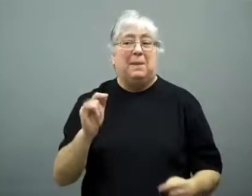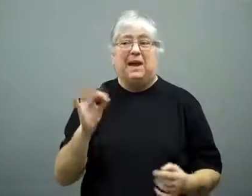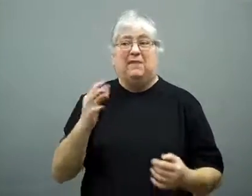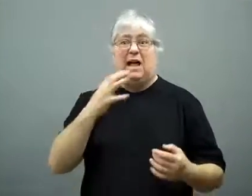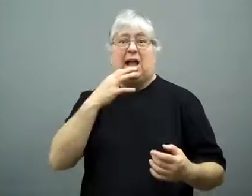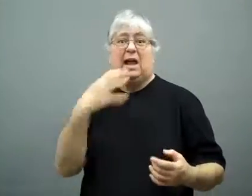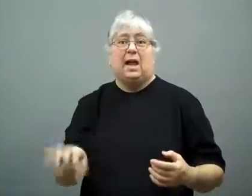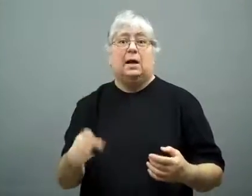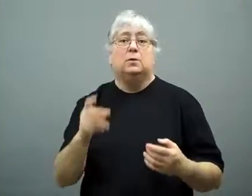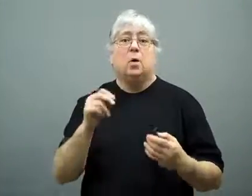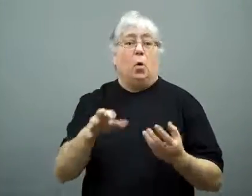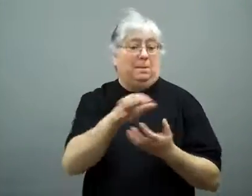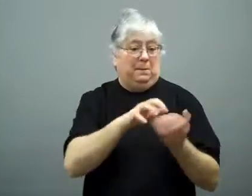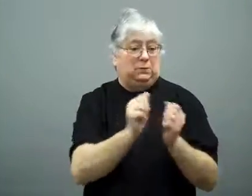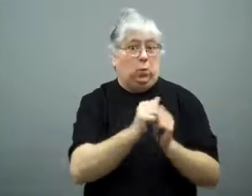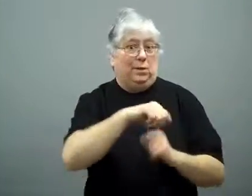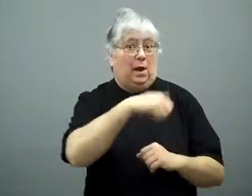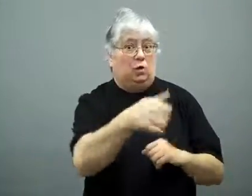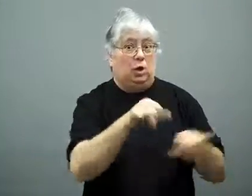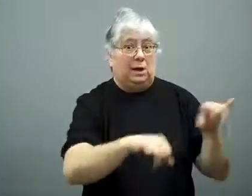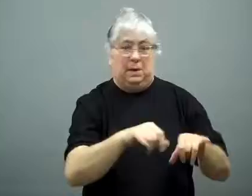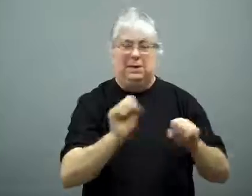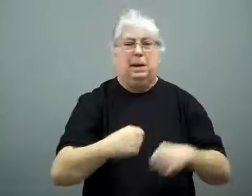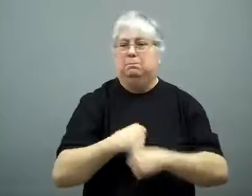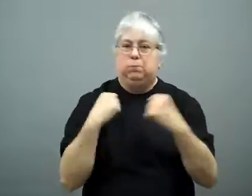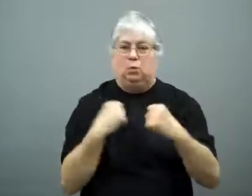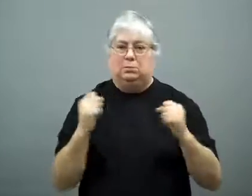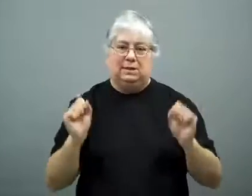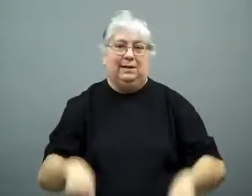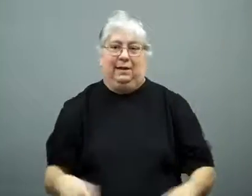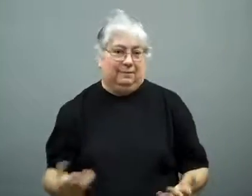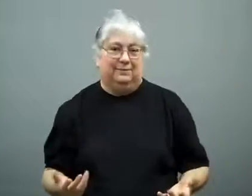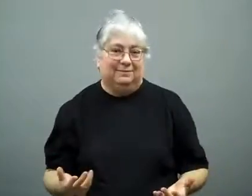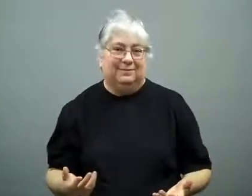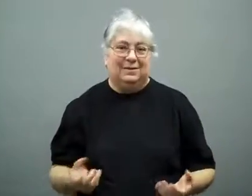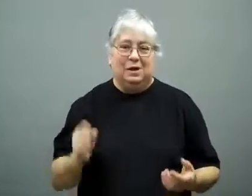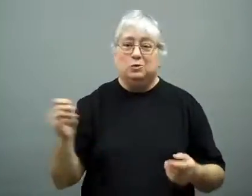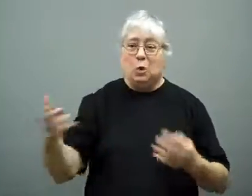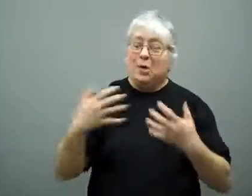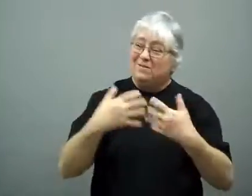However, if it gets too hot or is mixed with other chemicals, it can explode.